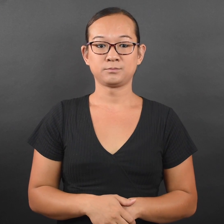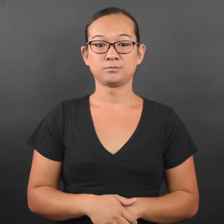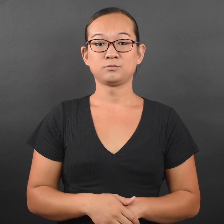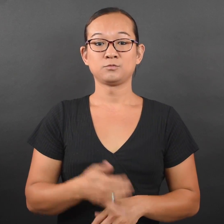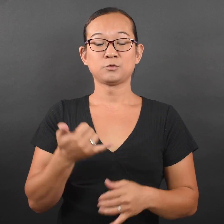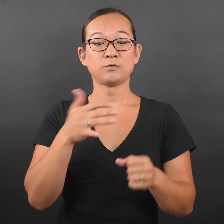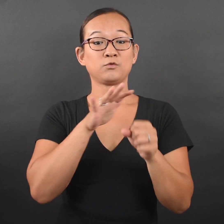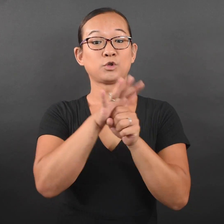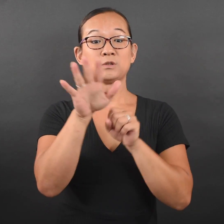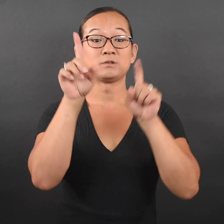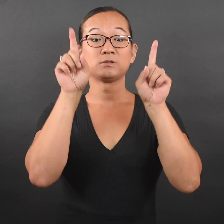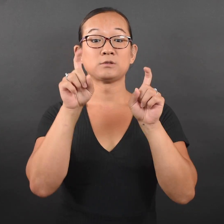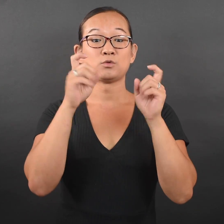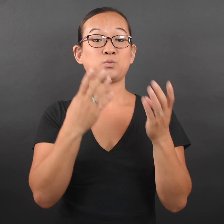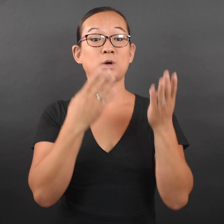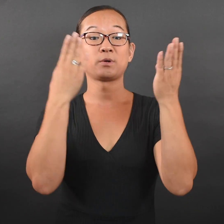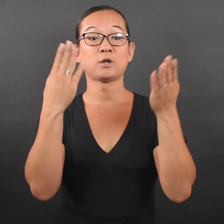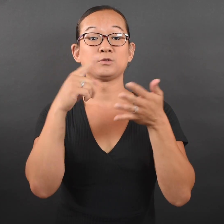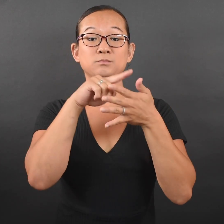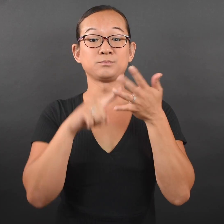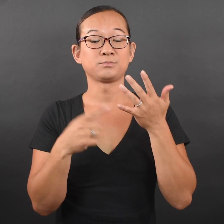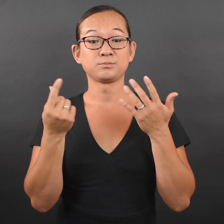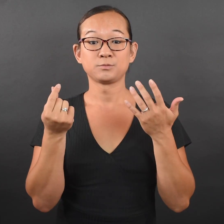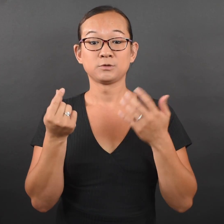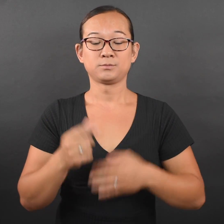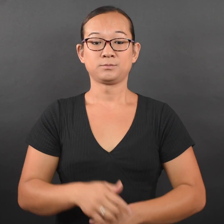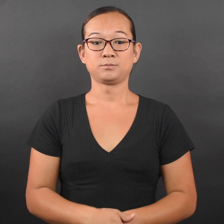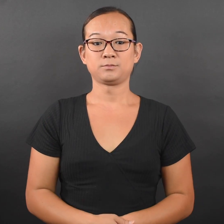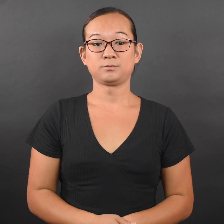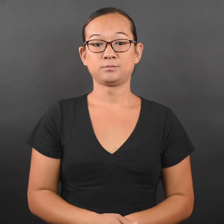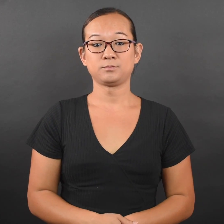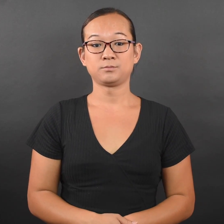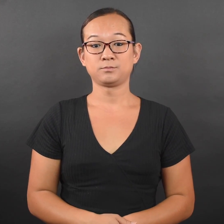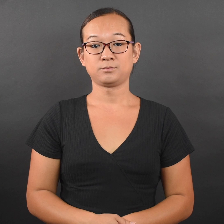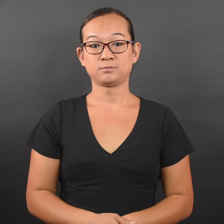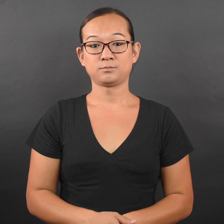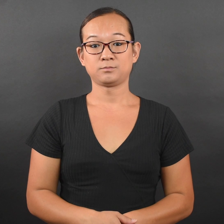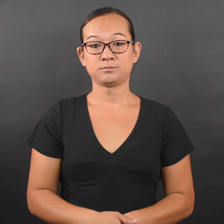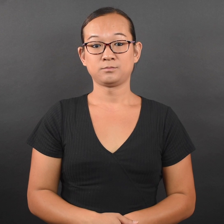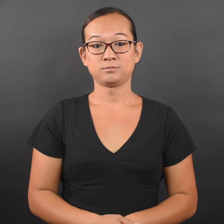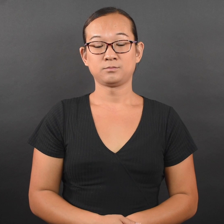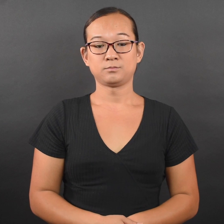Here are the full testing recommendations: